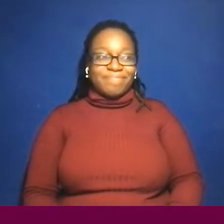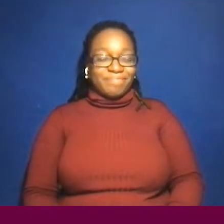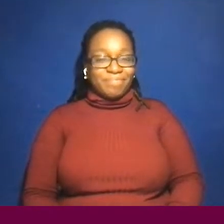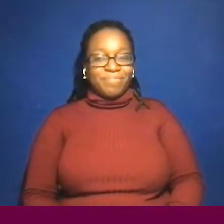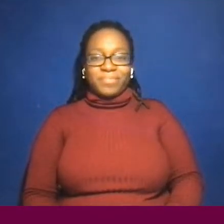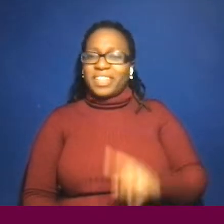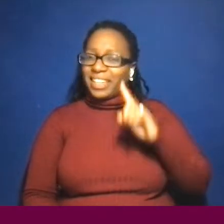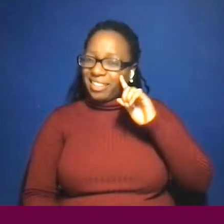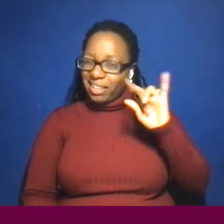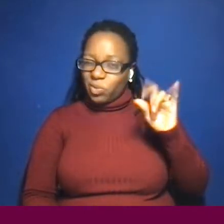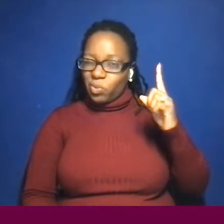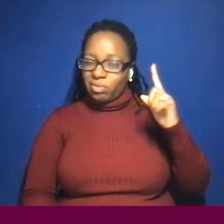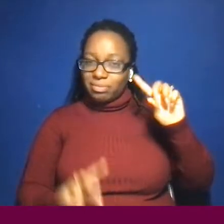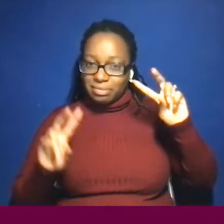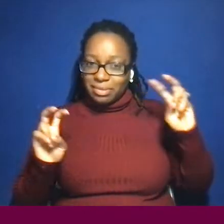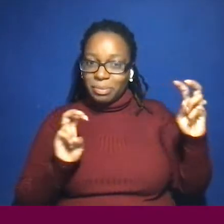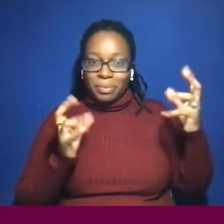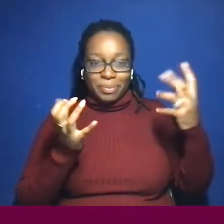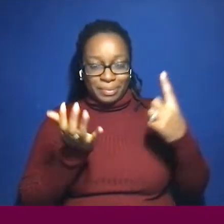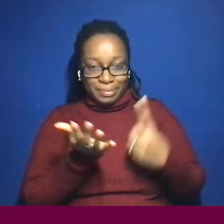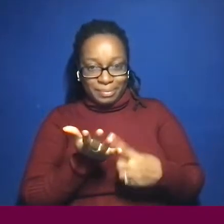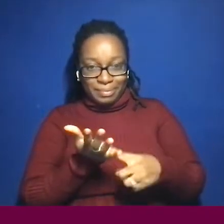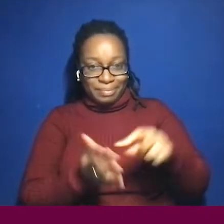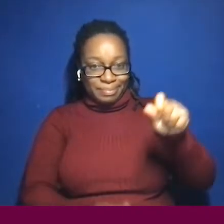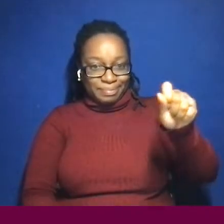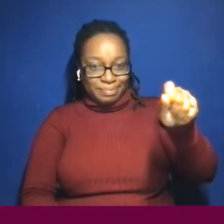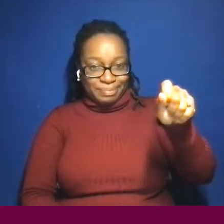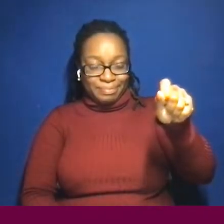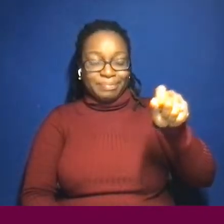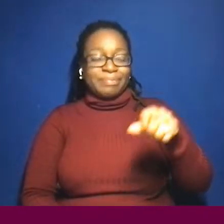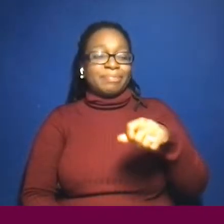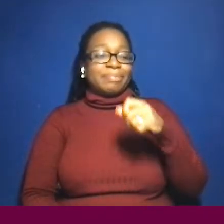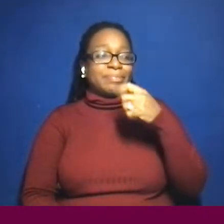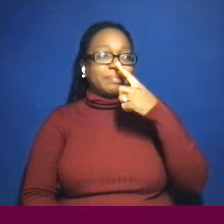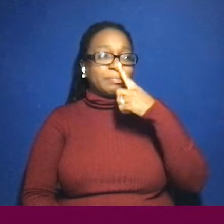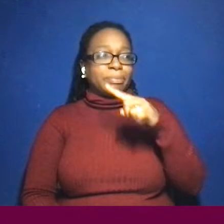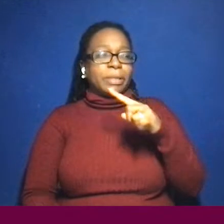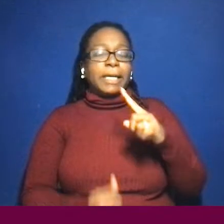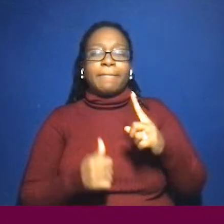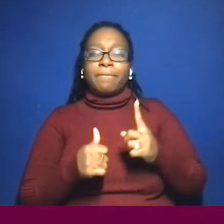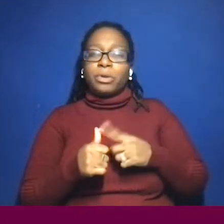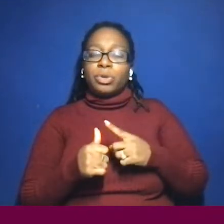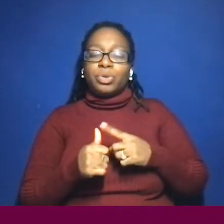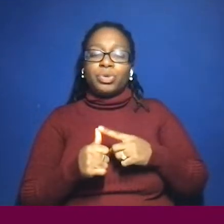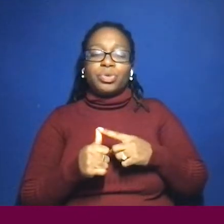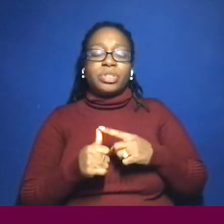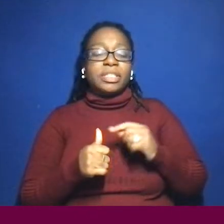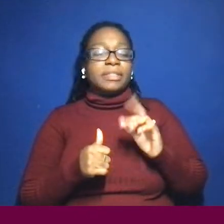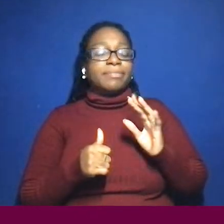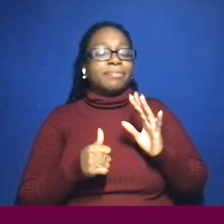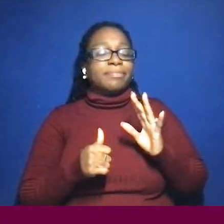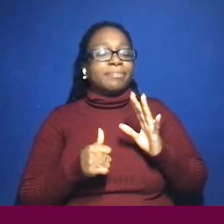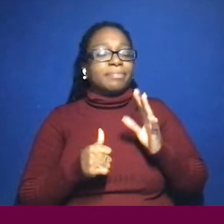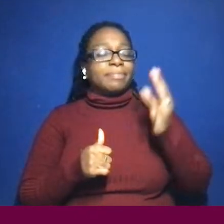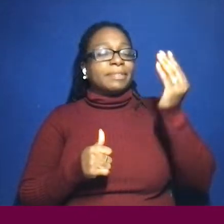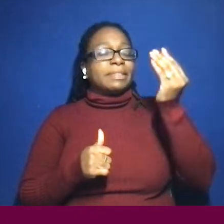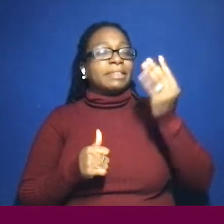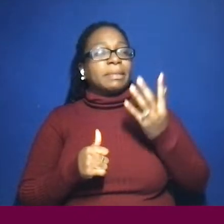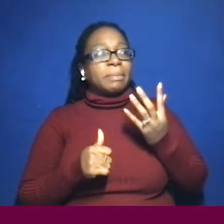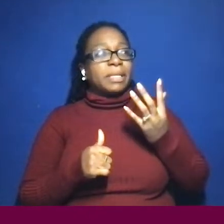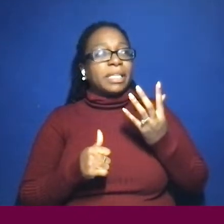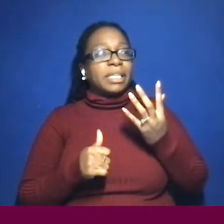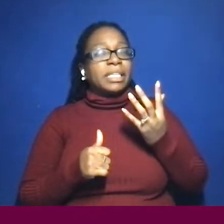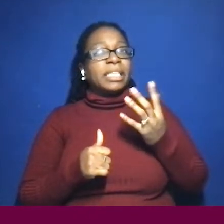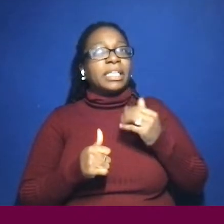love to talk about. But first if you would just tell everybody, how did your journey